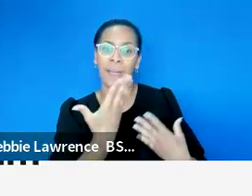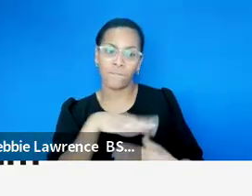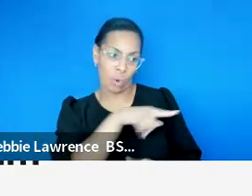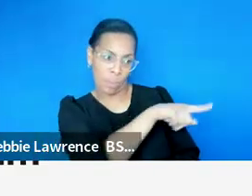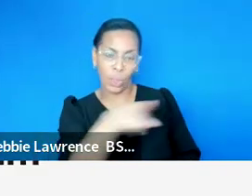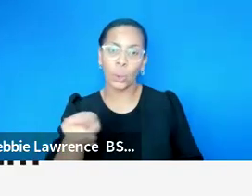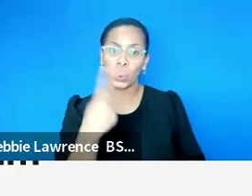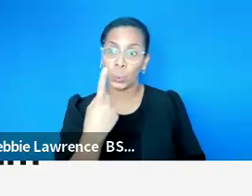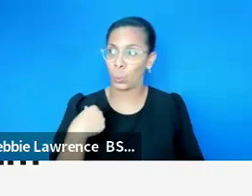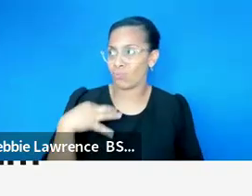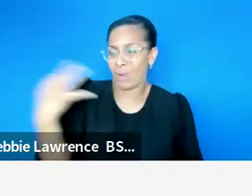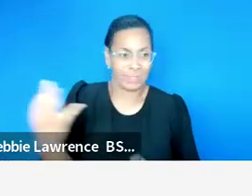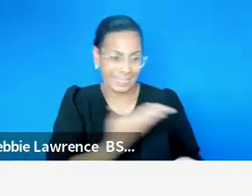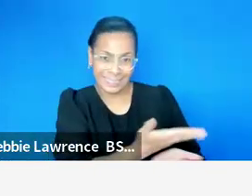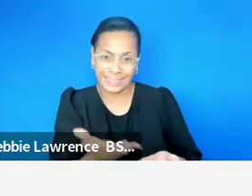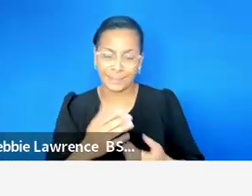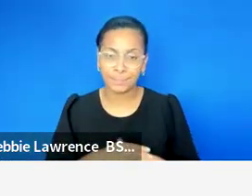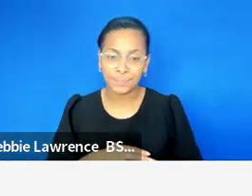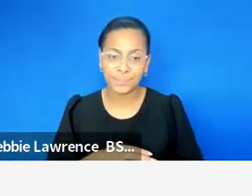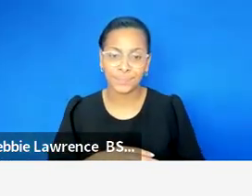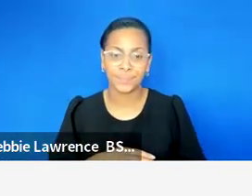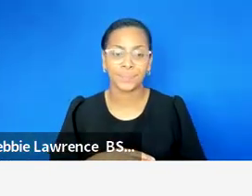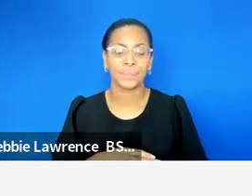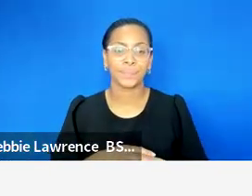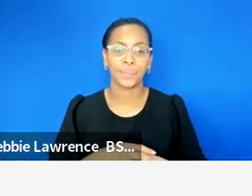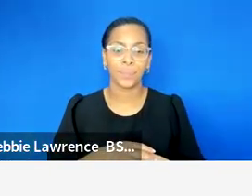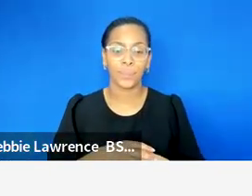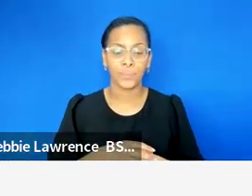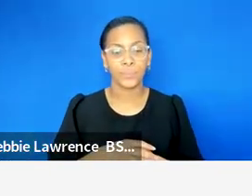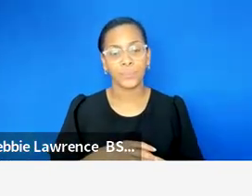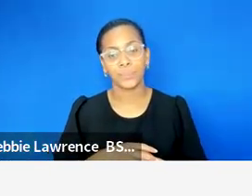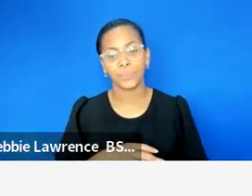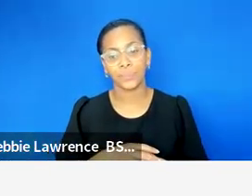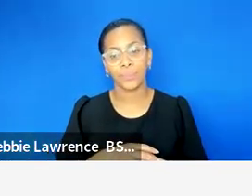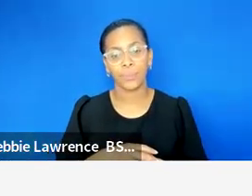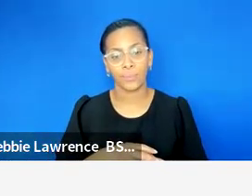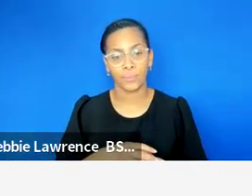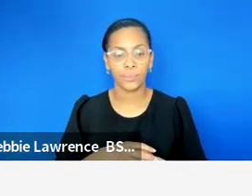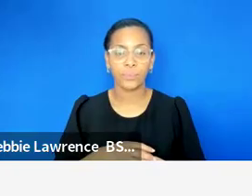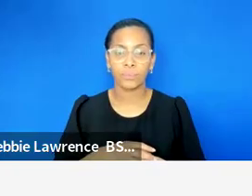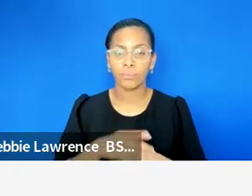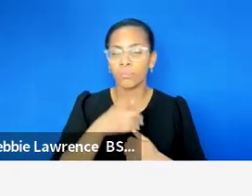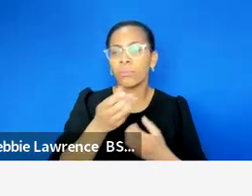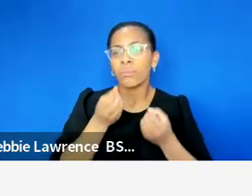Next slide, Amelia, please. So just a quick one to help understand university leadership